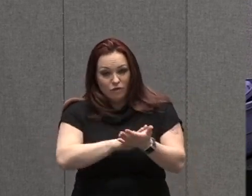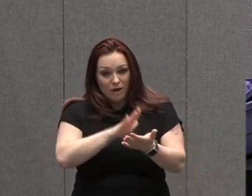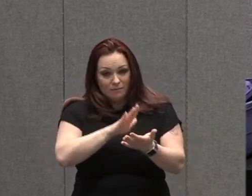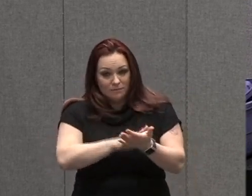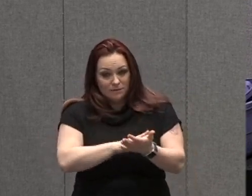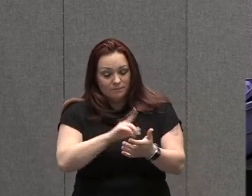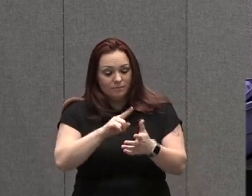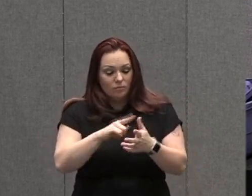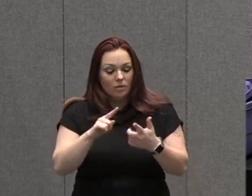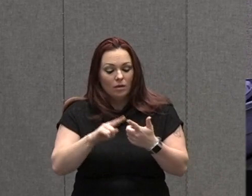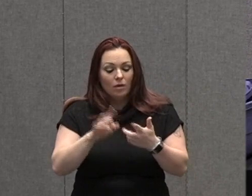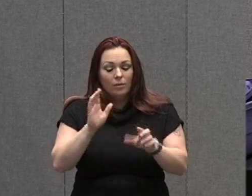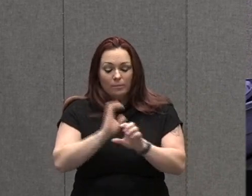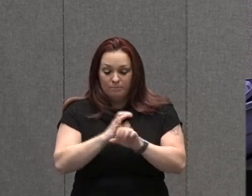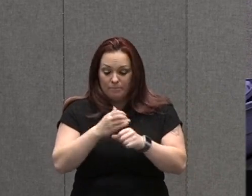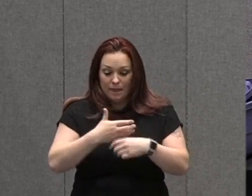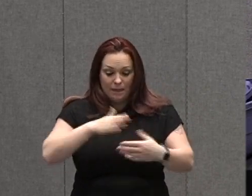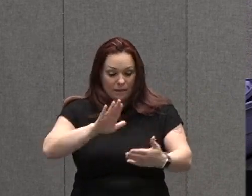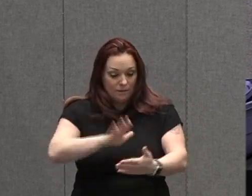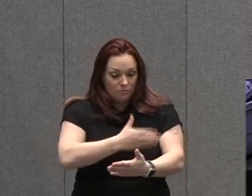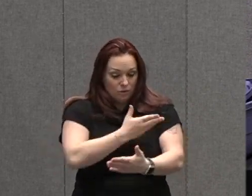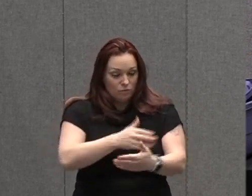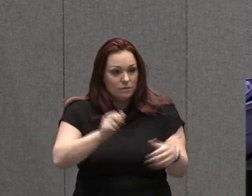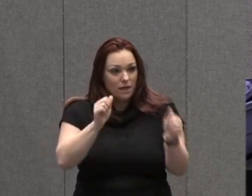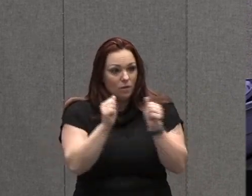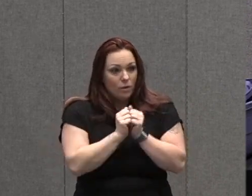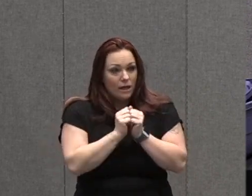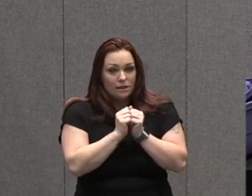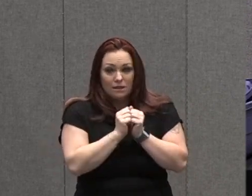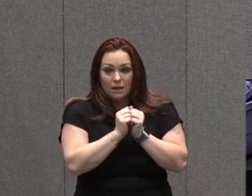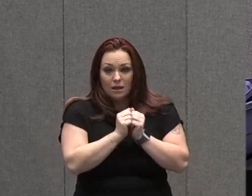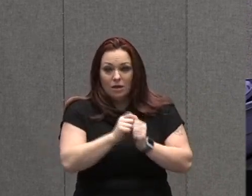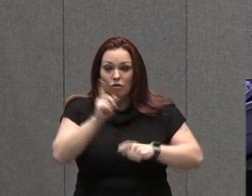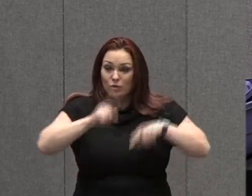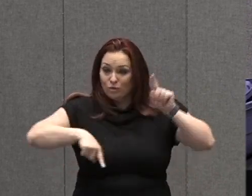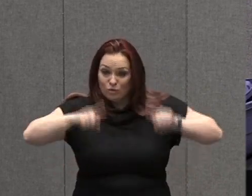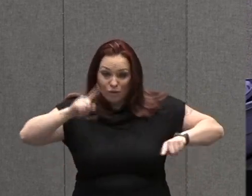we've made music out of random sounds you can just make,